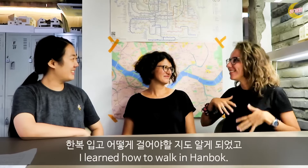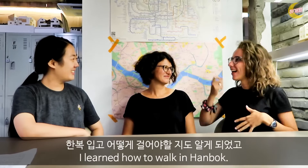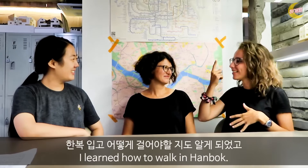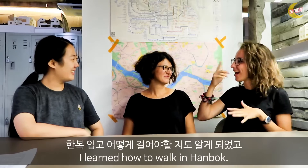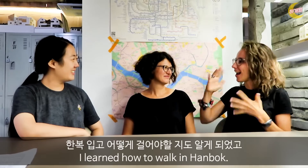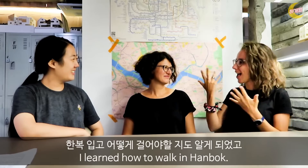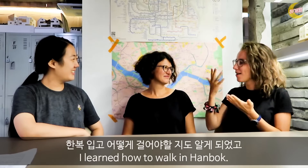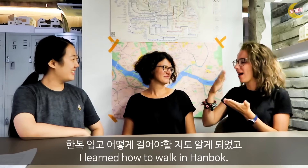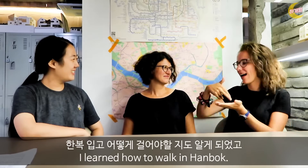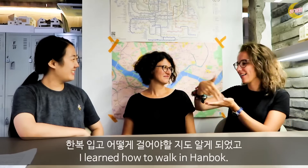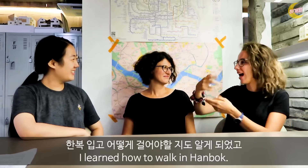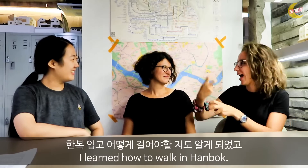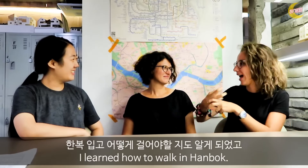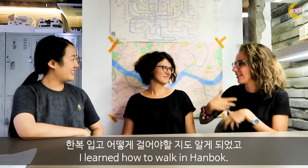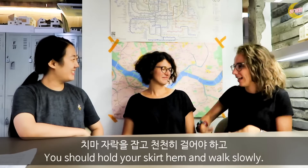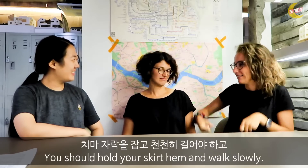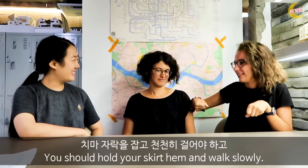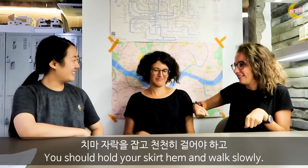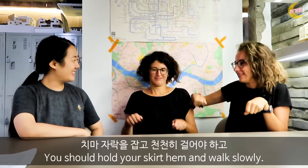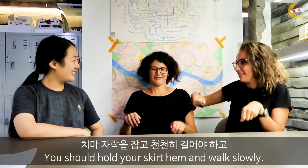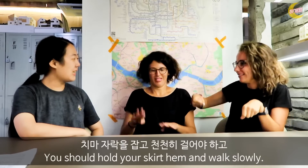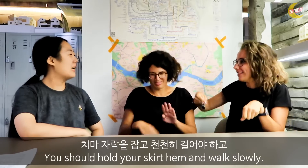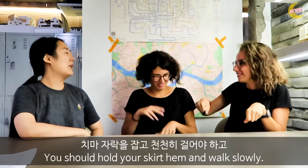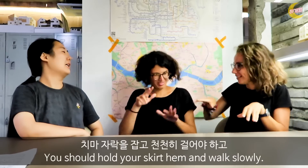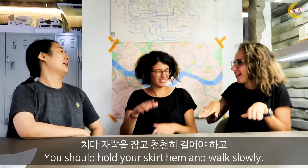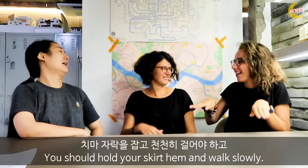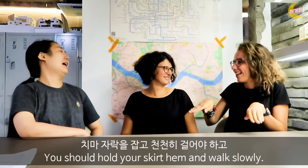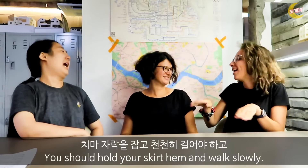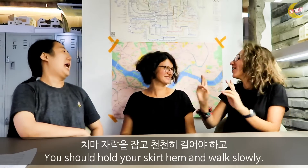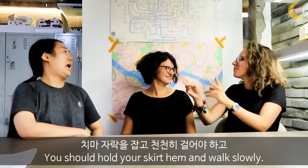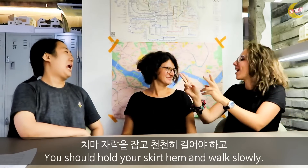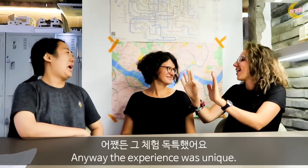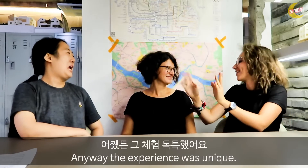I learned how to walk in Hanbok. You should hold your skirt hem and walk slowly.